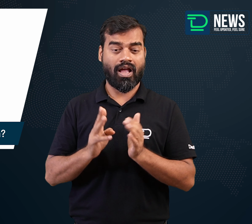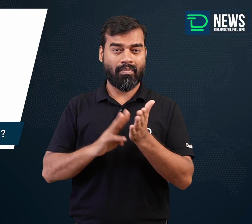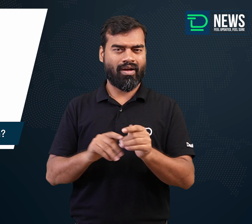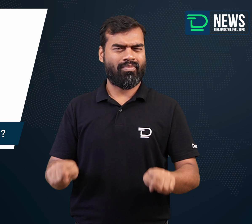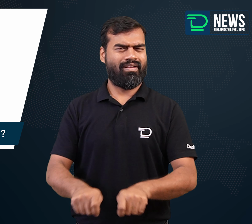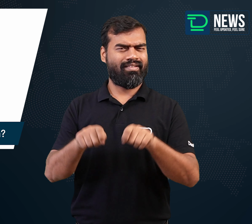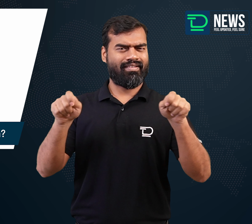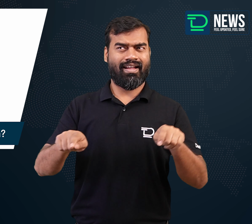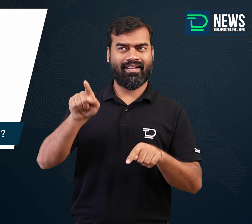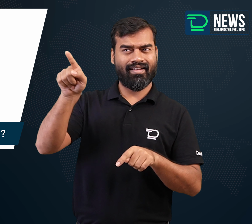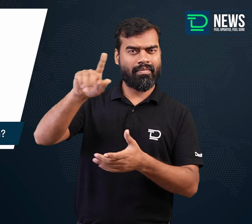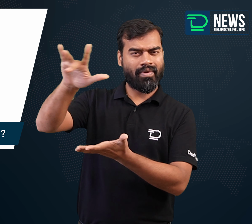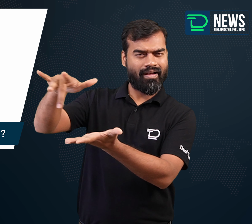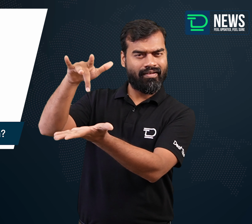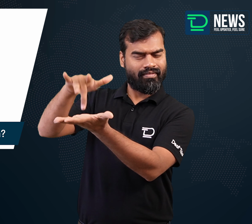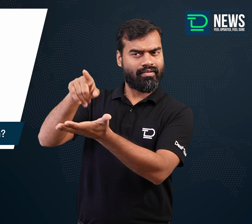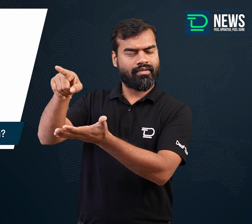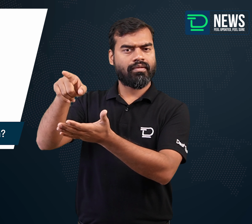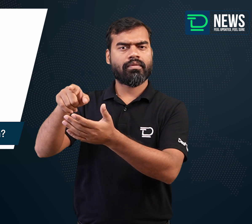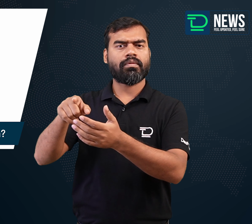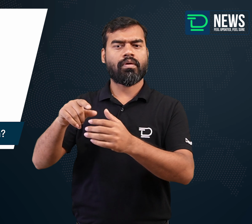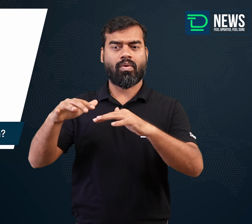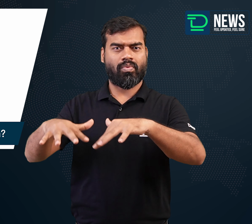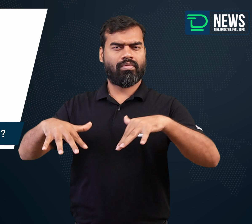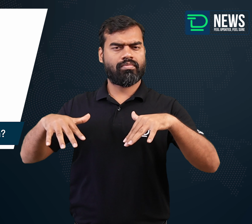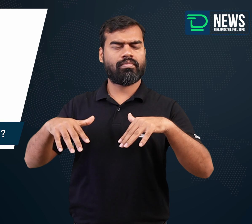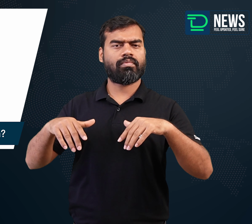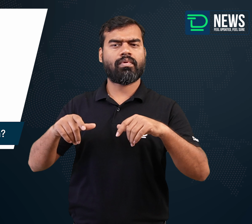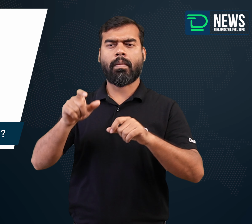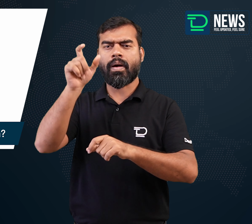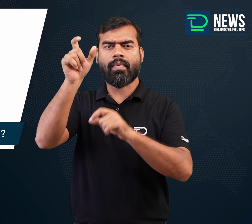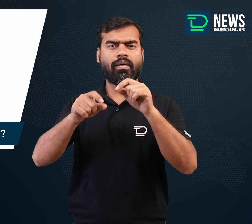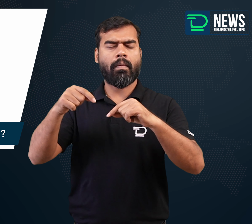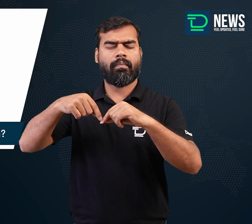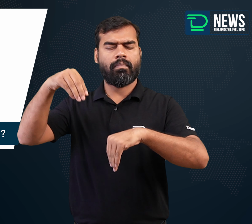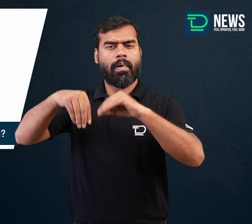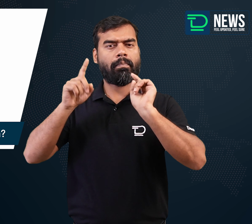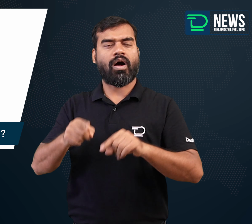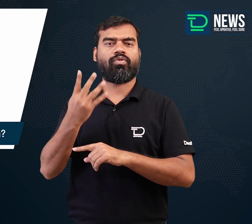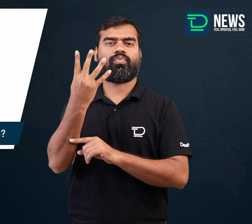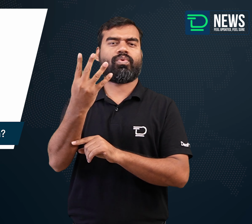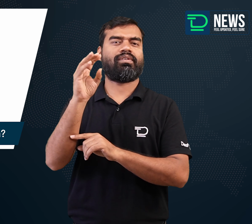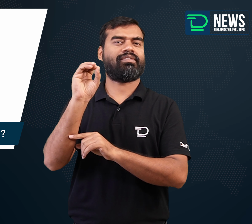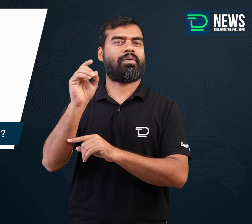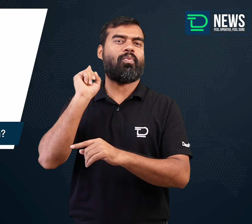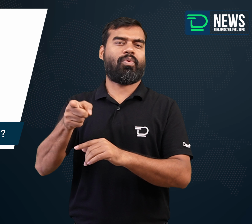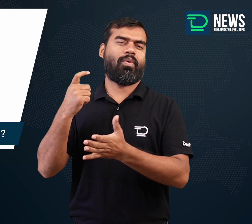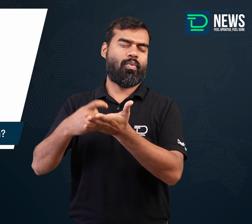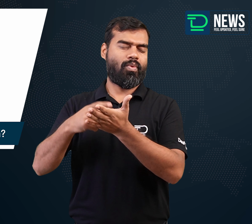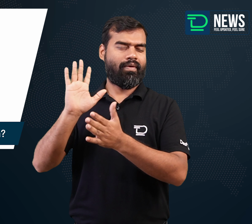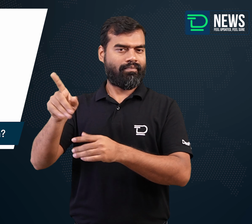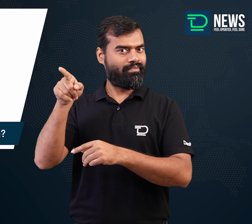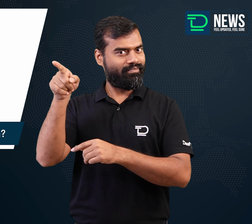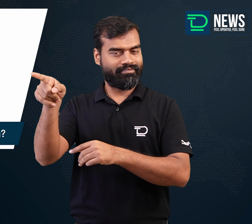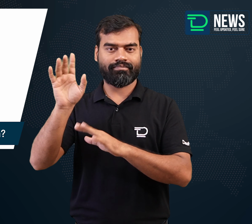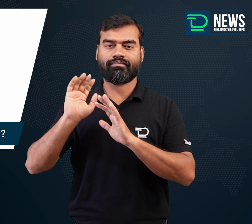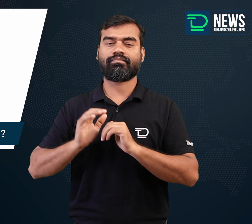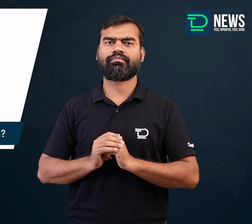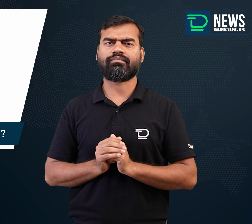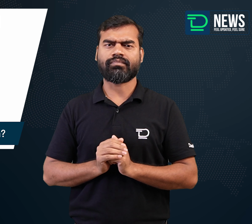Voting for Mizoram State, which has 40 constituencies, is going on in a single phase.